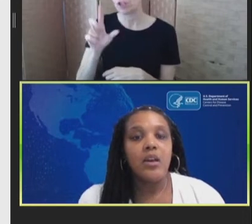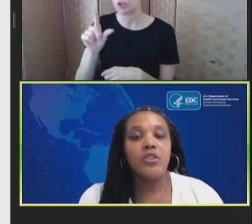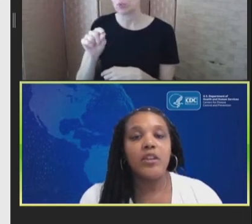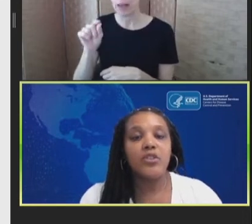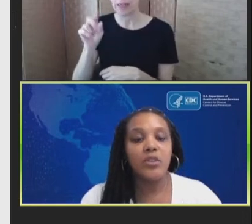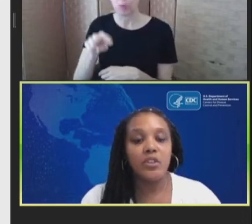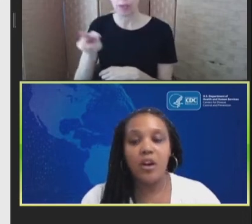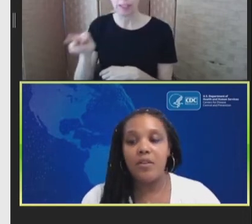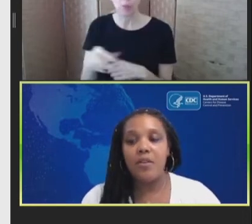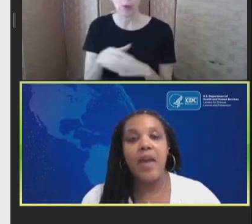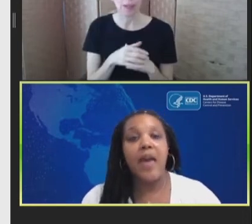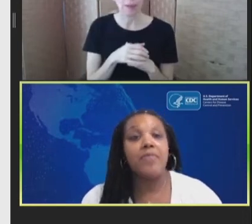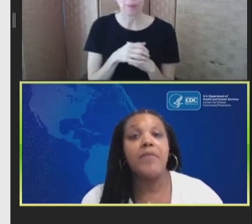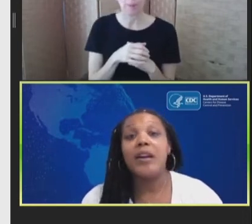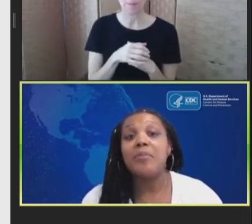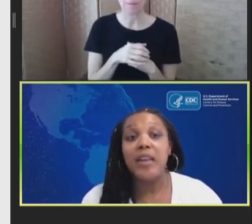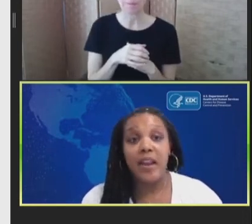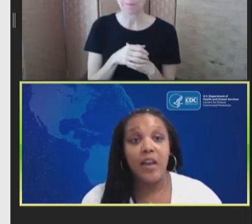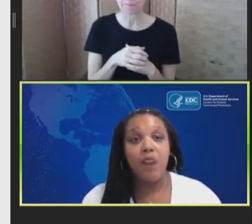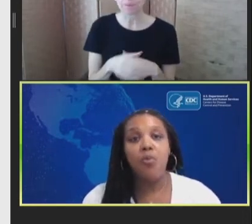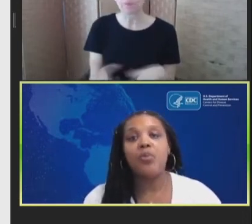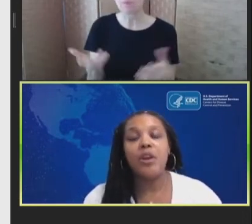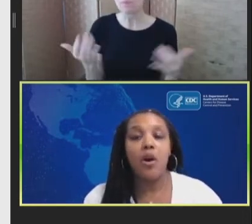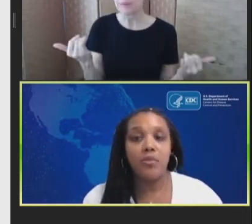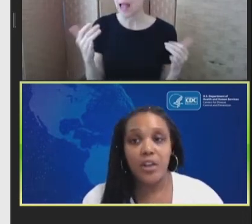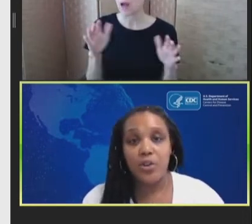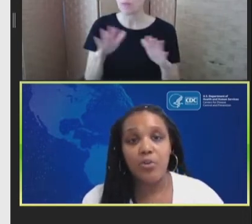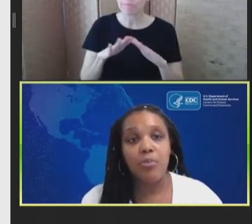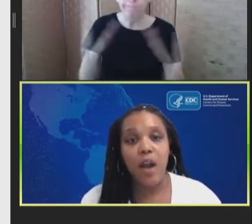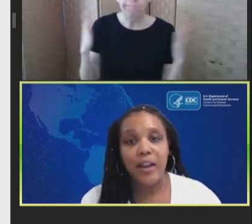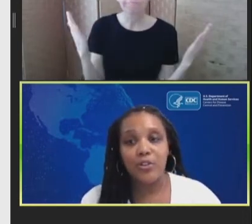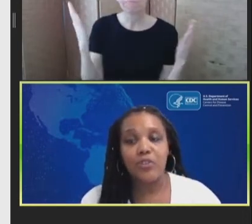So, I just want to start at the very beginning of what we already knew prior